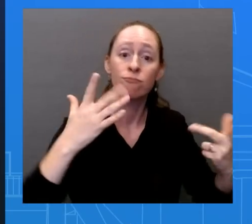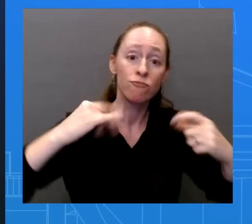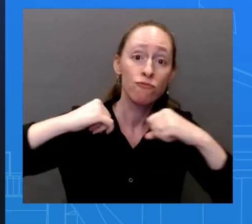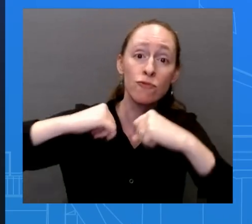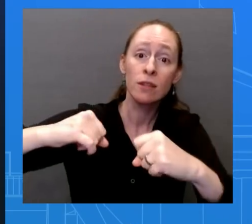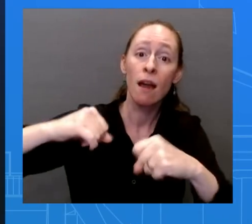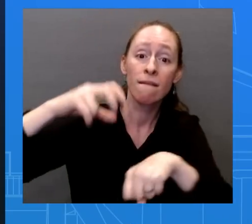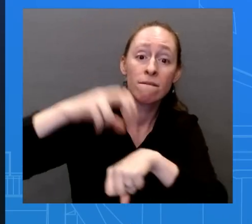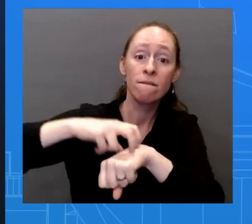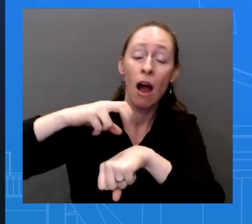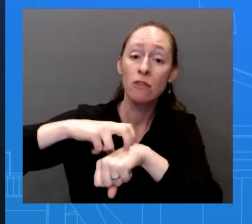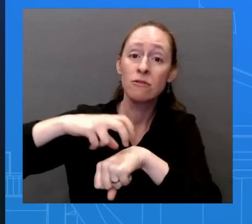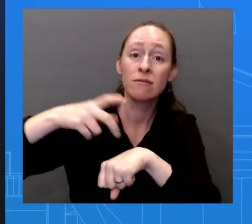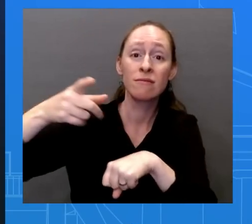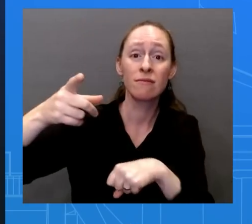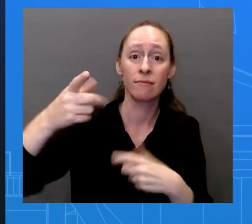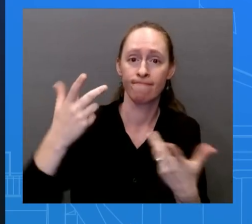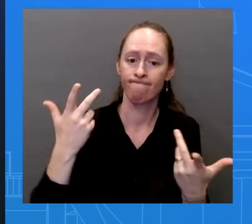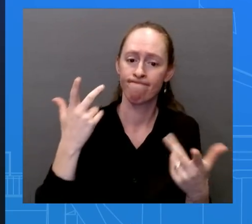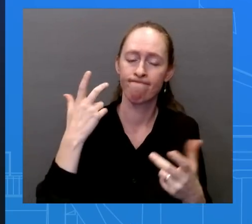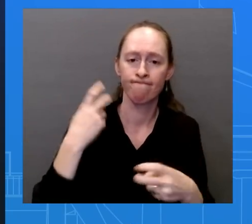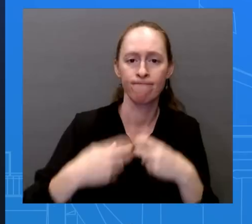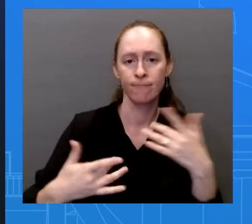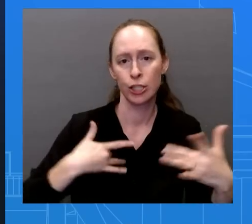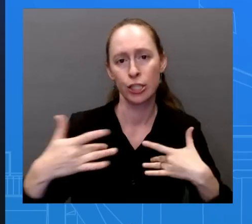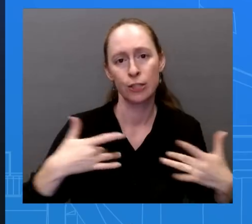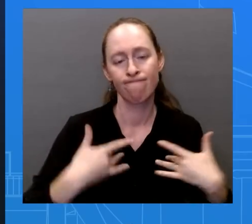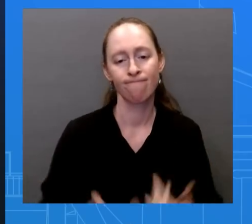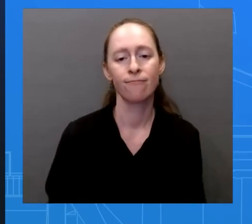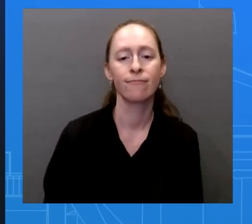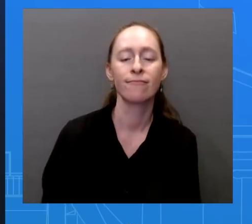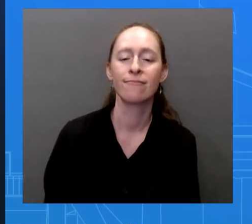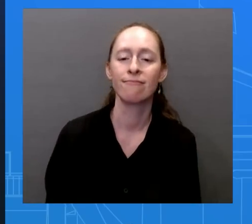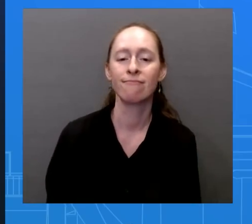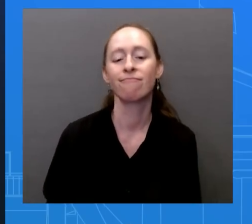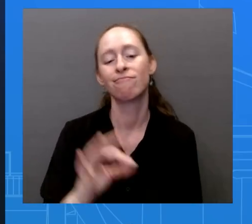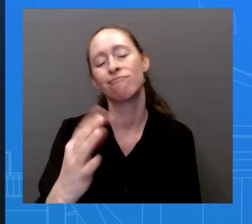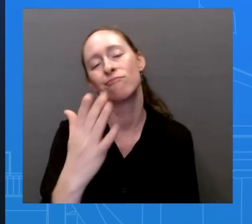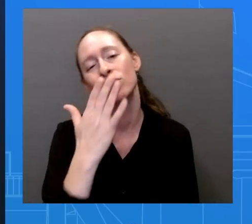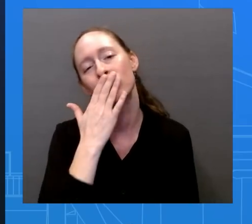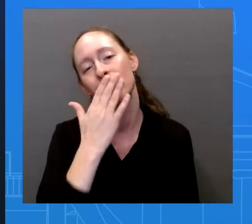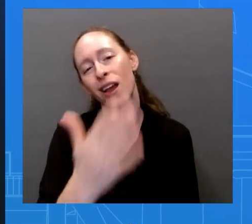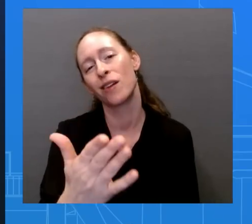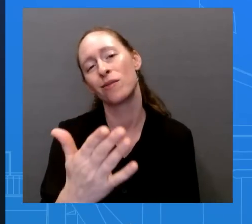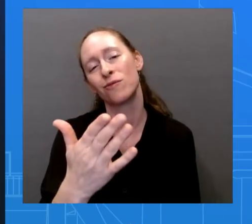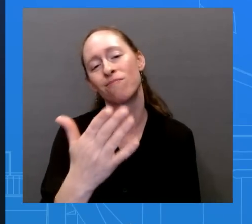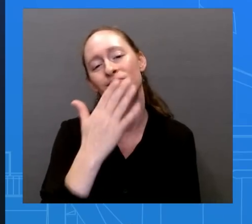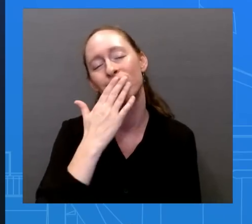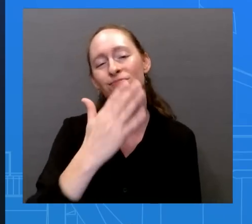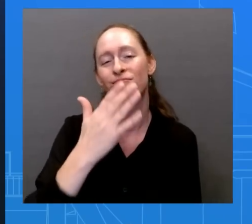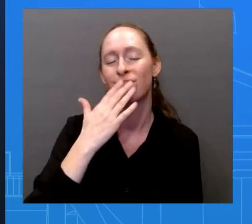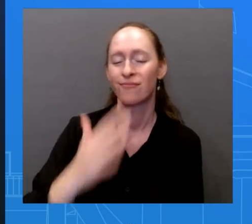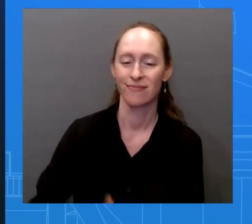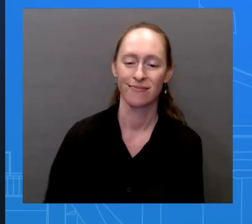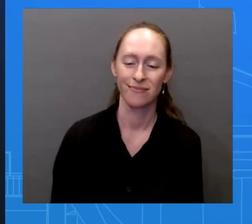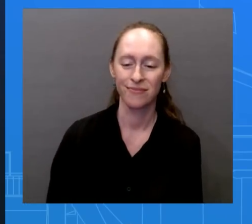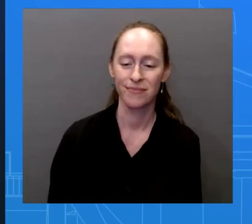Dr. Jha: Thank you all. I have to run off. Take care. Thank you. Ms. Jean-Pierre: All right. Okay, I have a couple of things at the top.